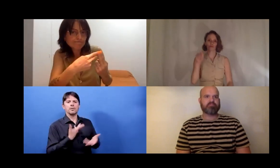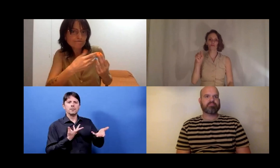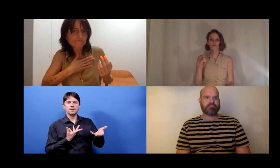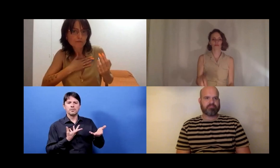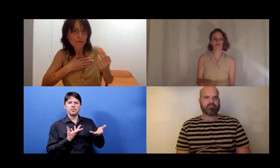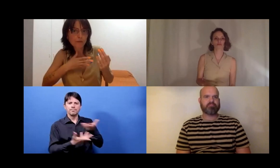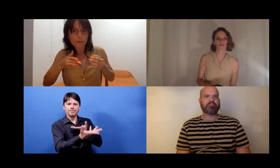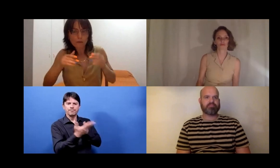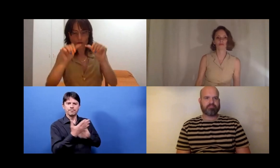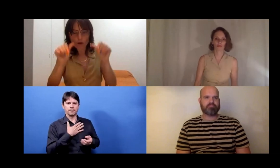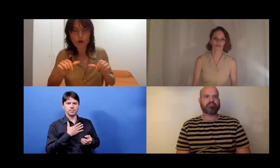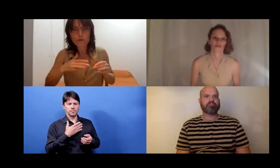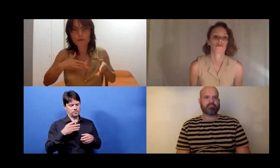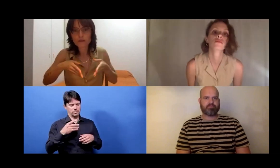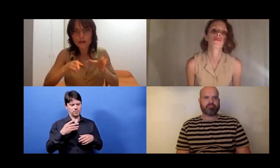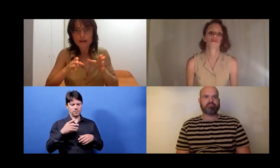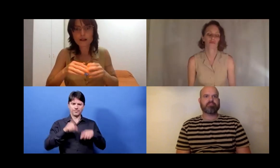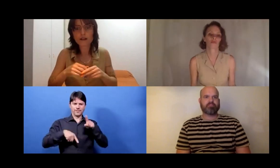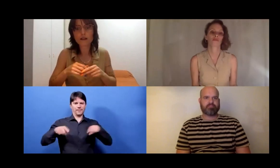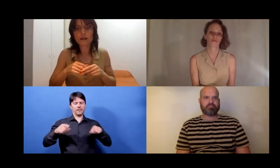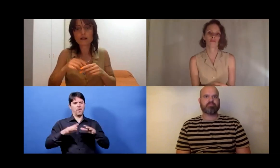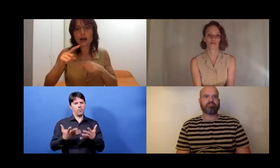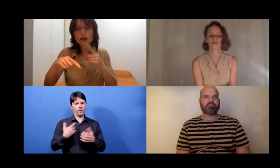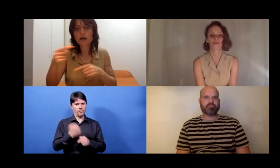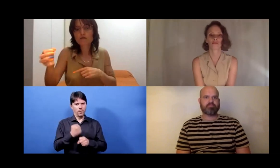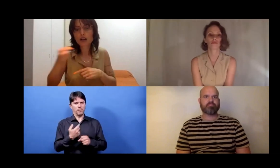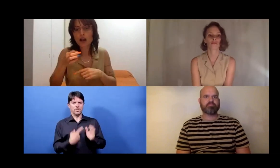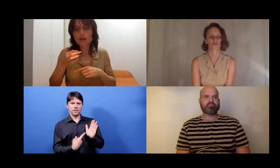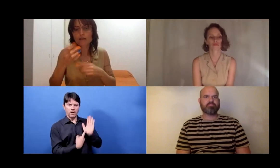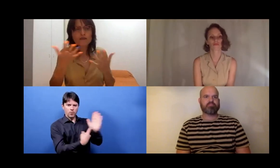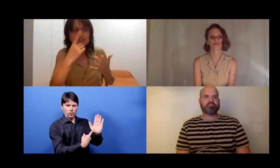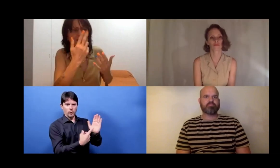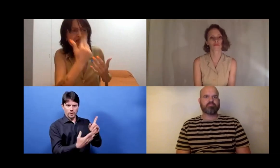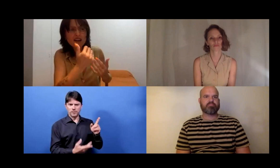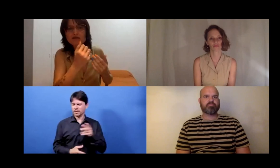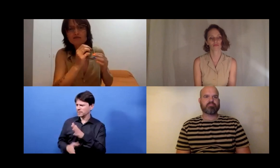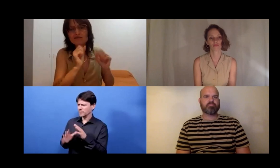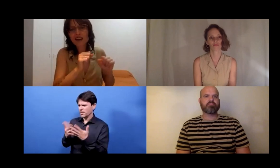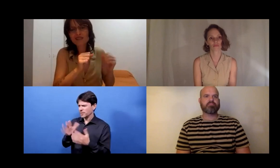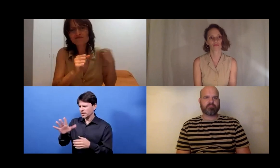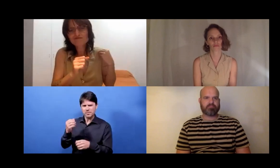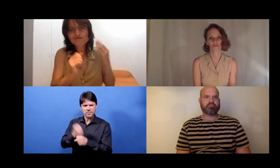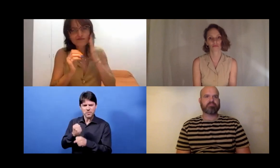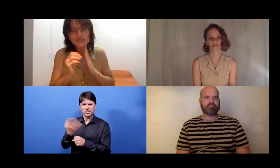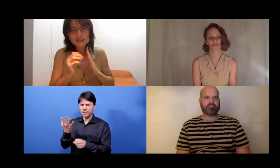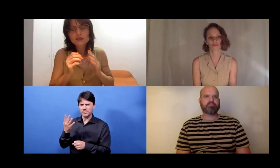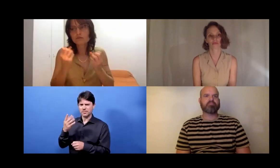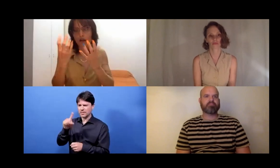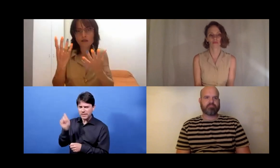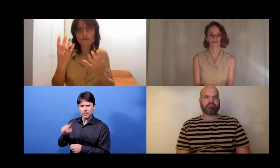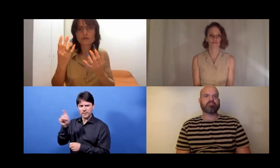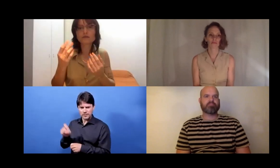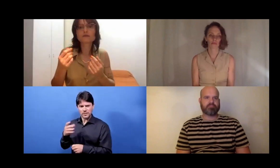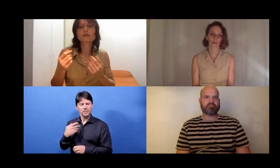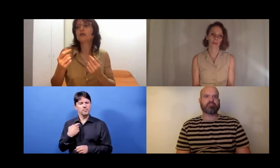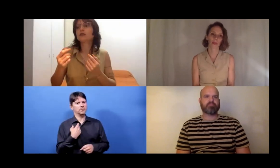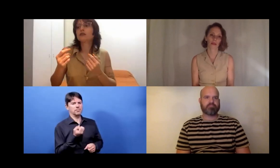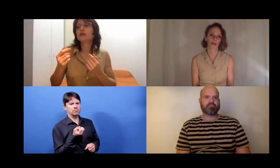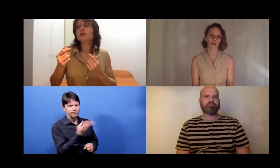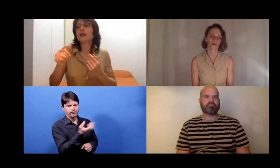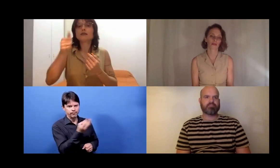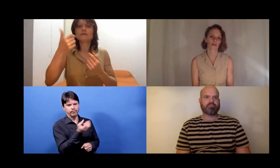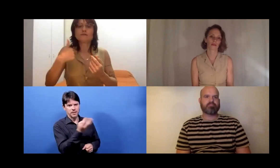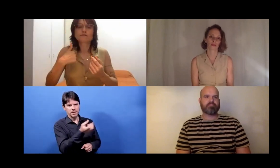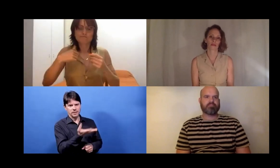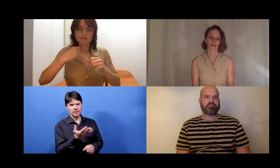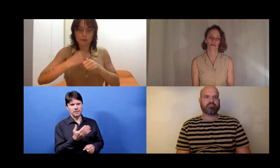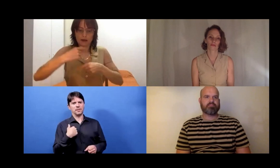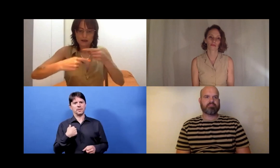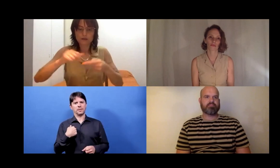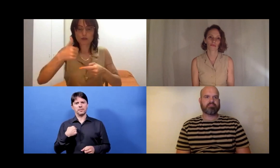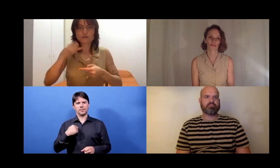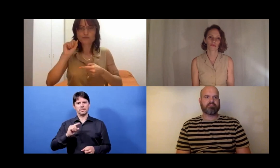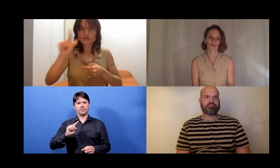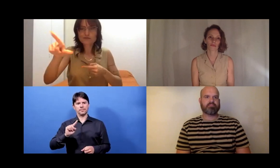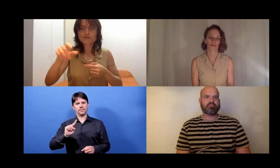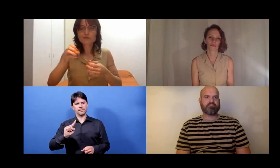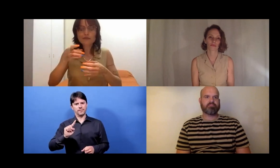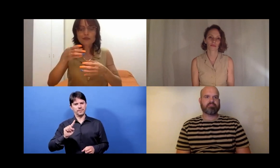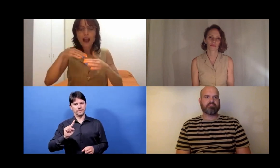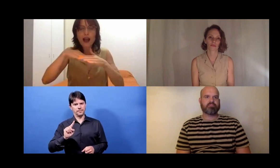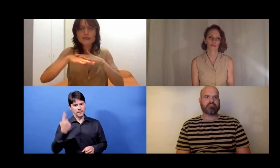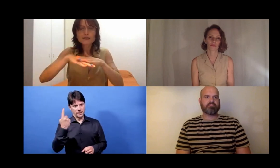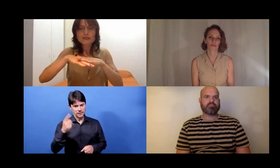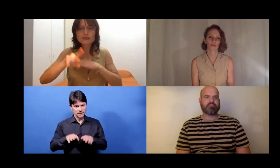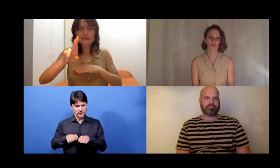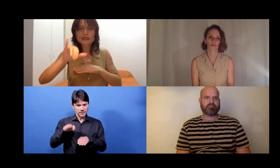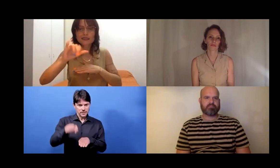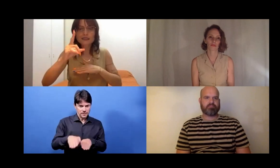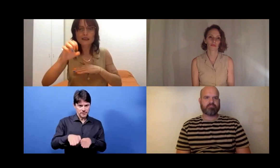To listen to other person's reflections on your own work. To reflect on your own mistakes.